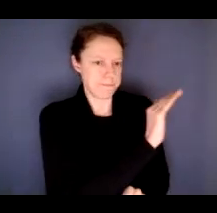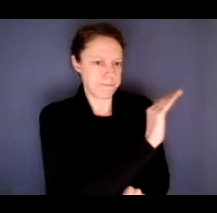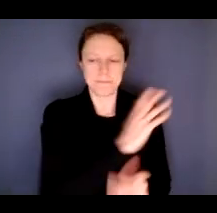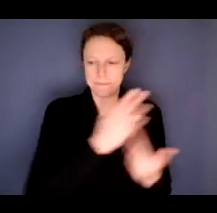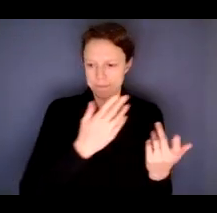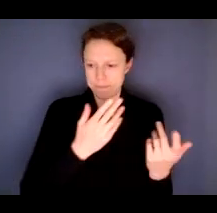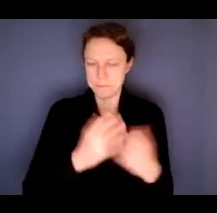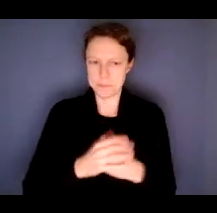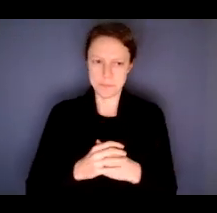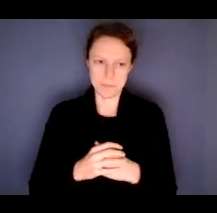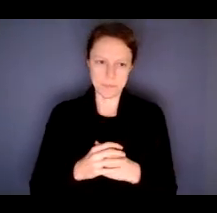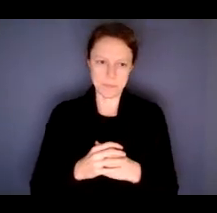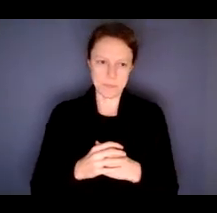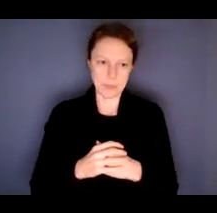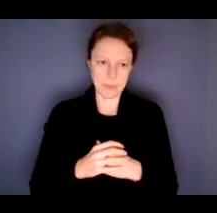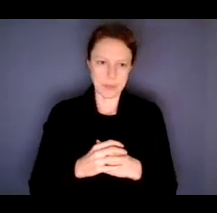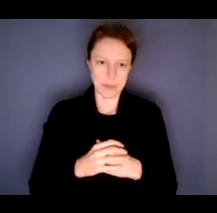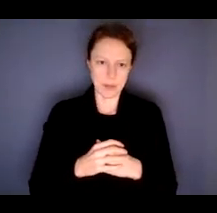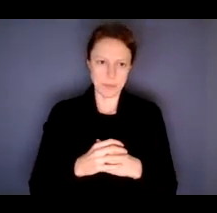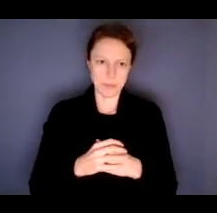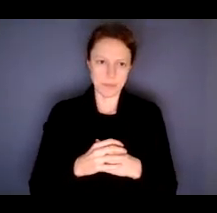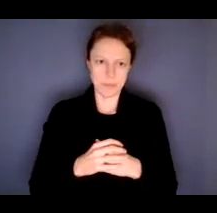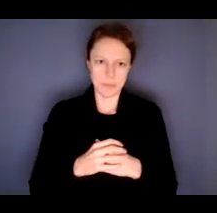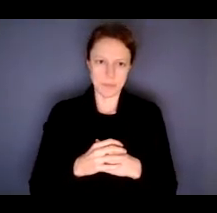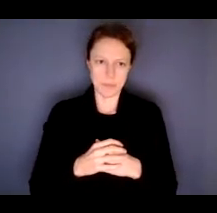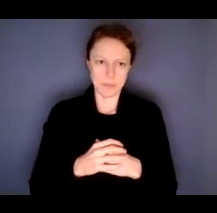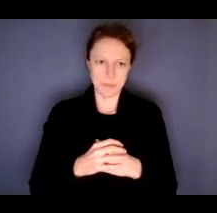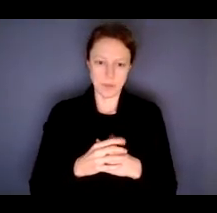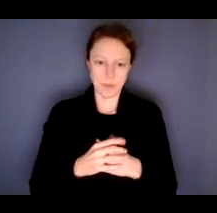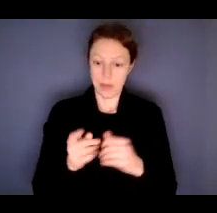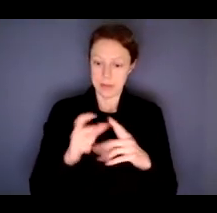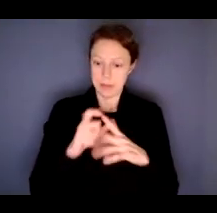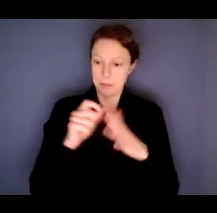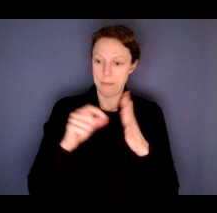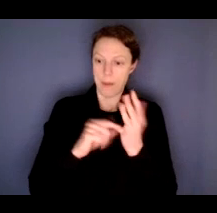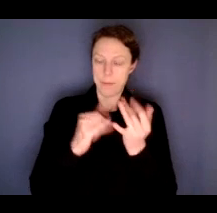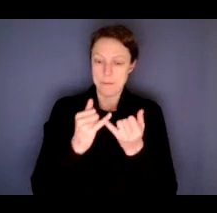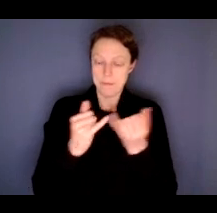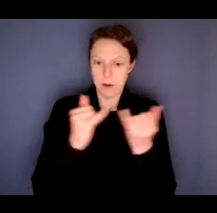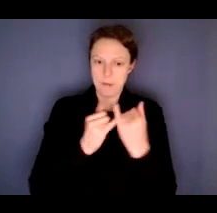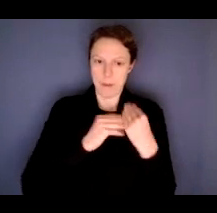Now, the department is very passionate about working with our First Nations people